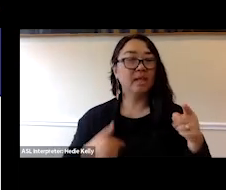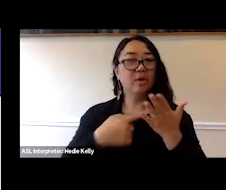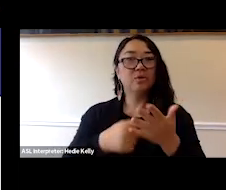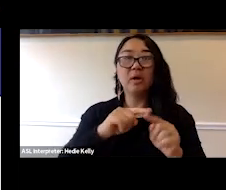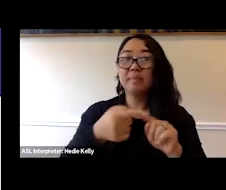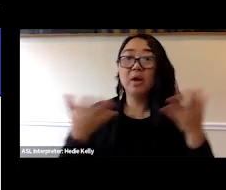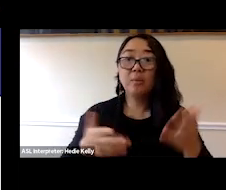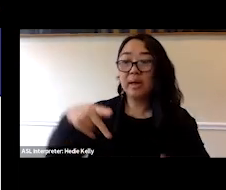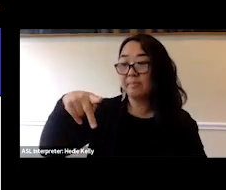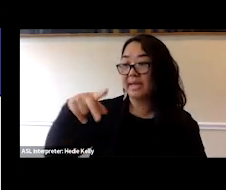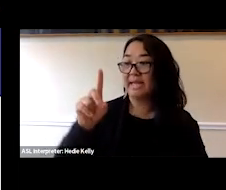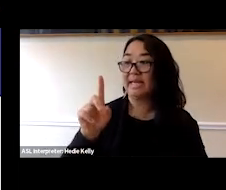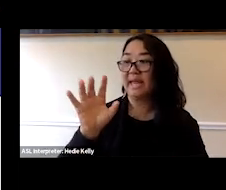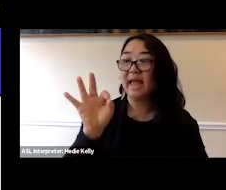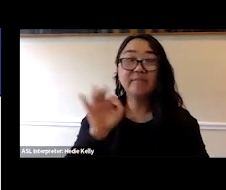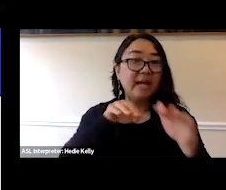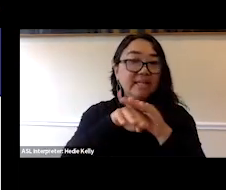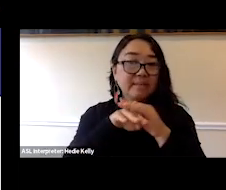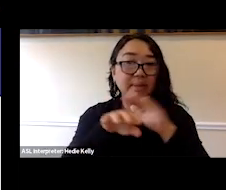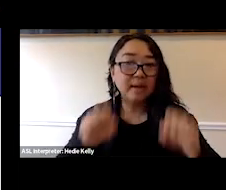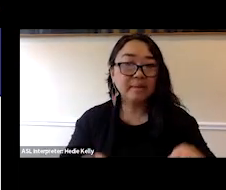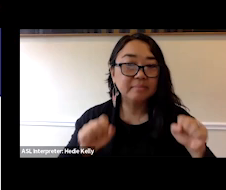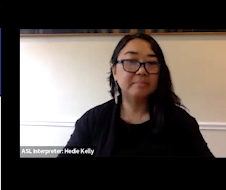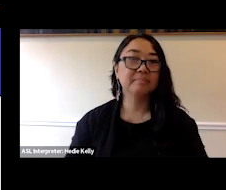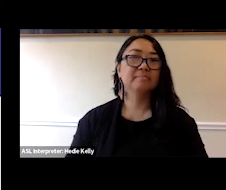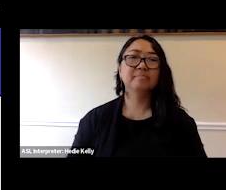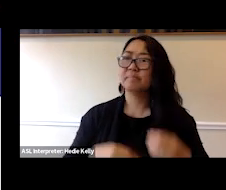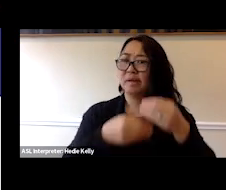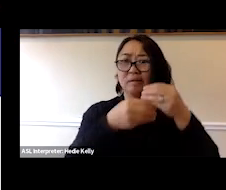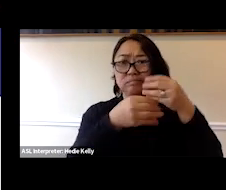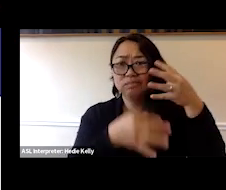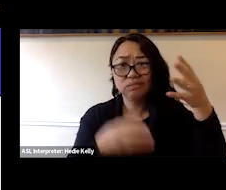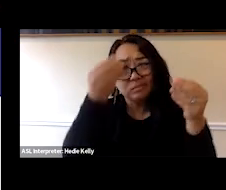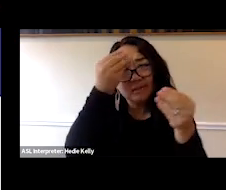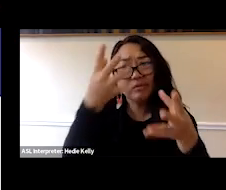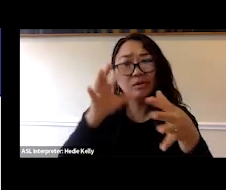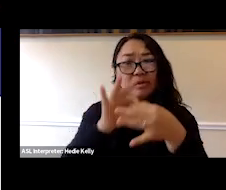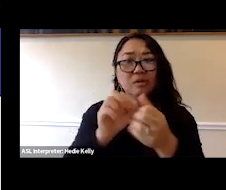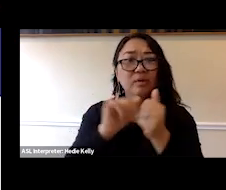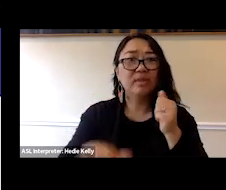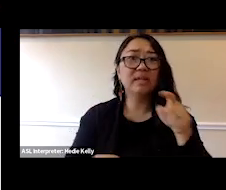There's a lot to this. I know last time I was at an accessibility conference last year,